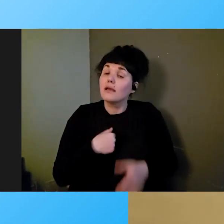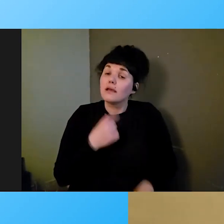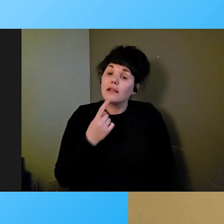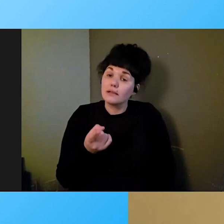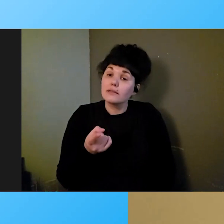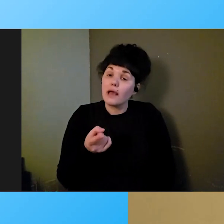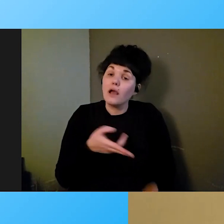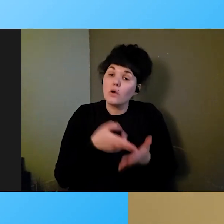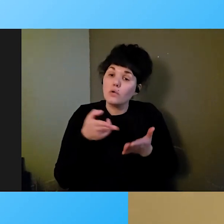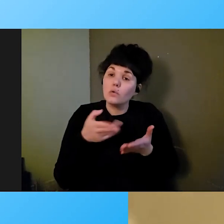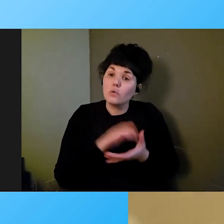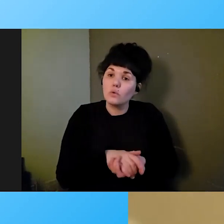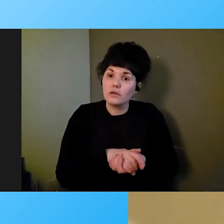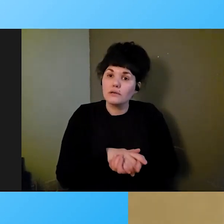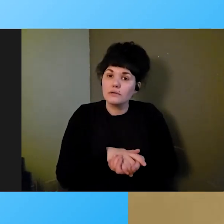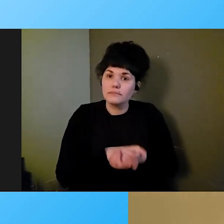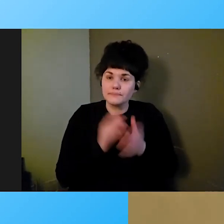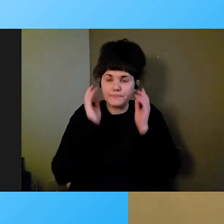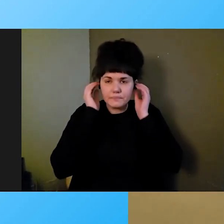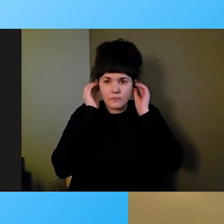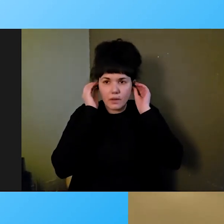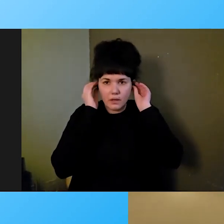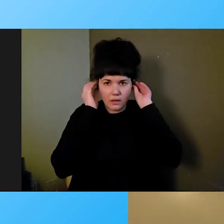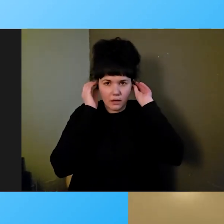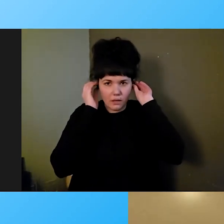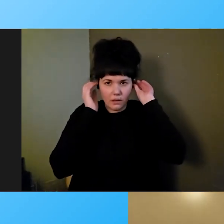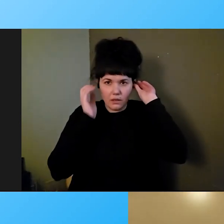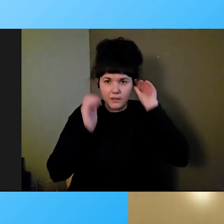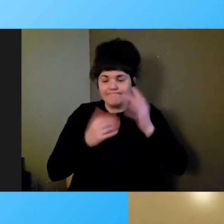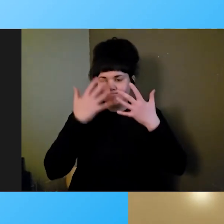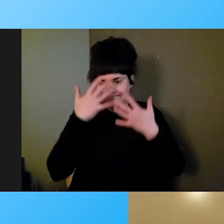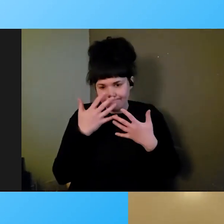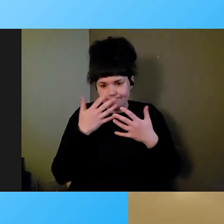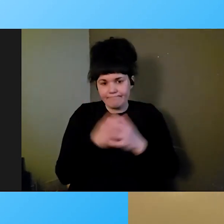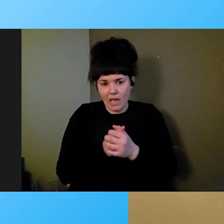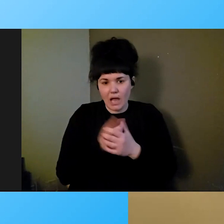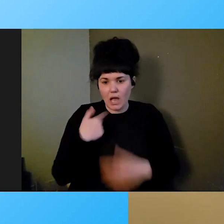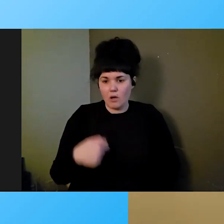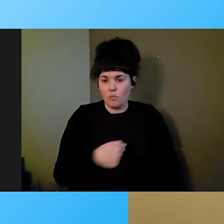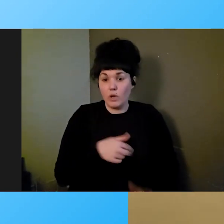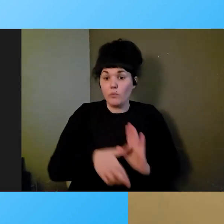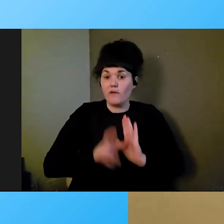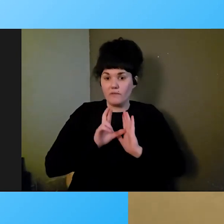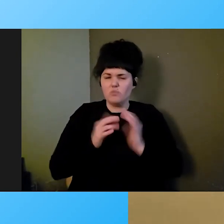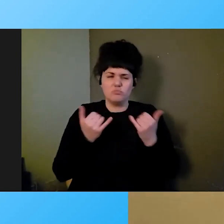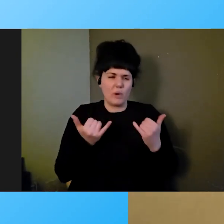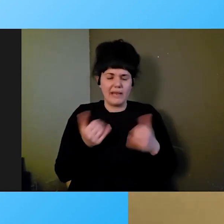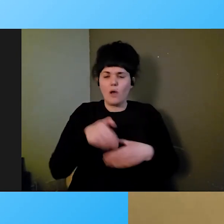unfortunately the review in the 15-year plan, it is acknowledged